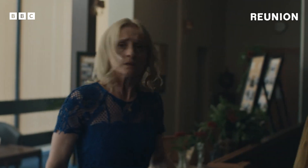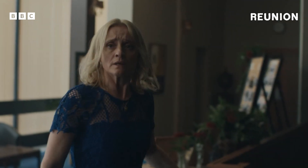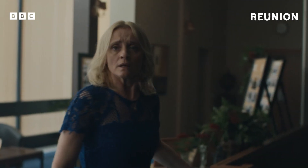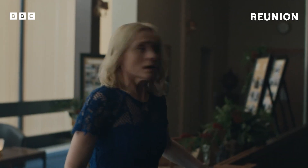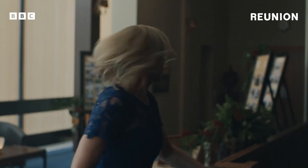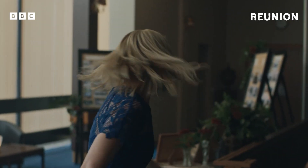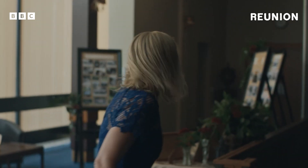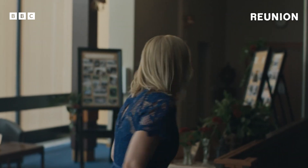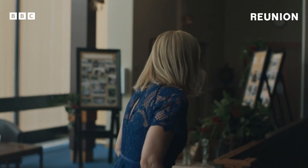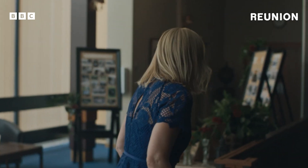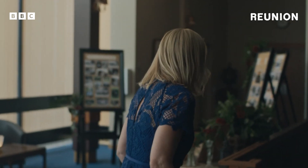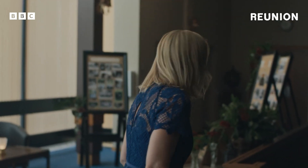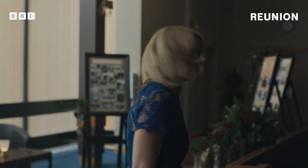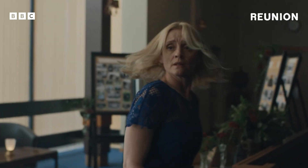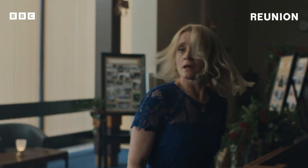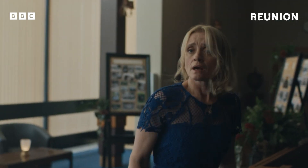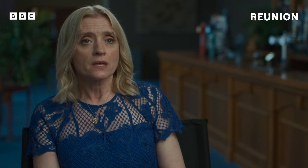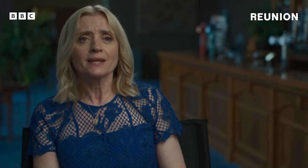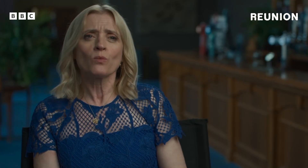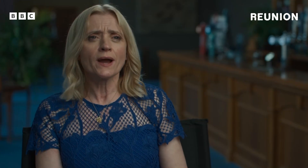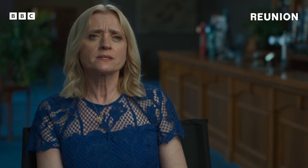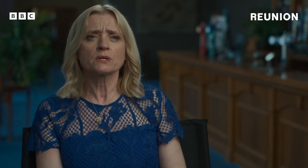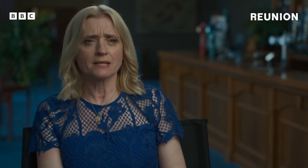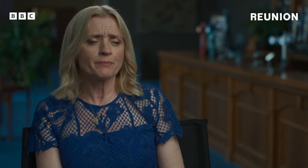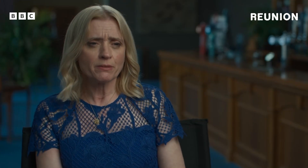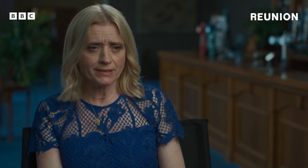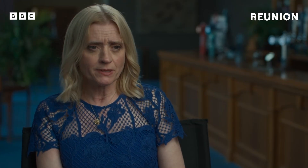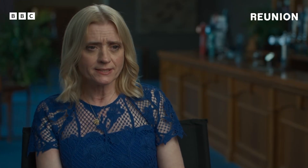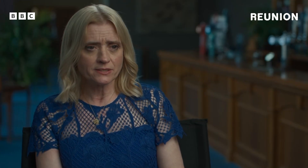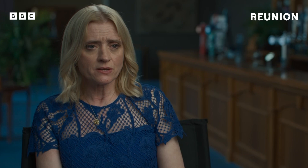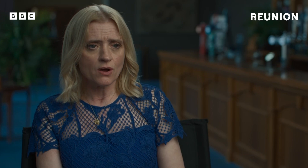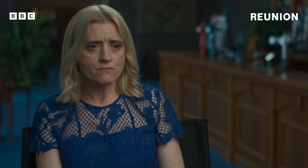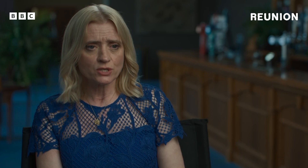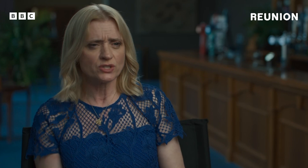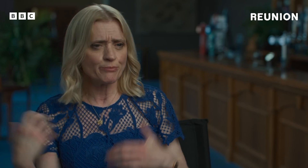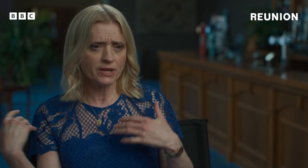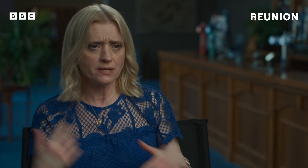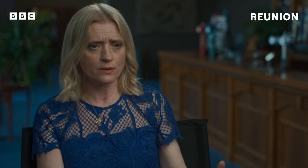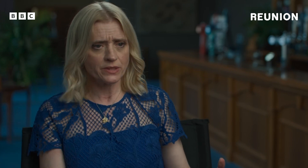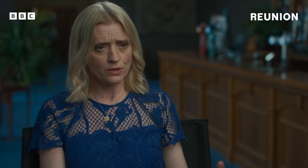I was an absolute beginner when it came to signing. In a way, sometimes that can be the best place to start because you don't bring anything with you.